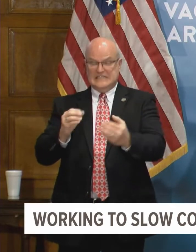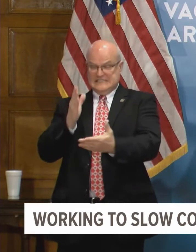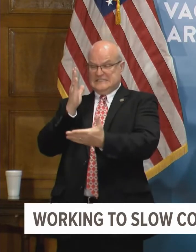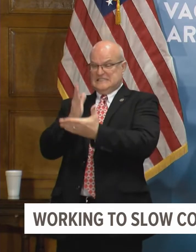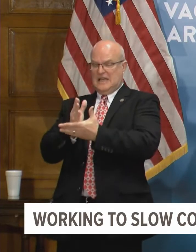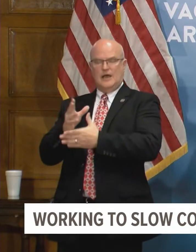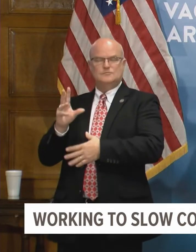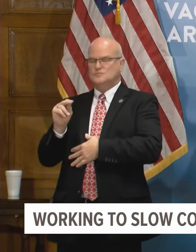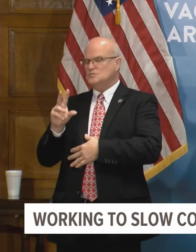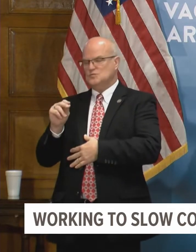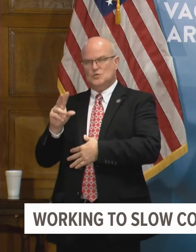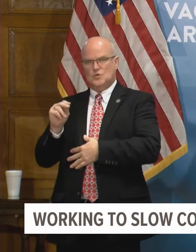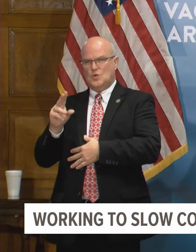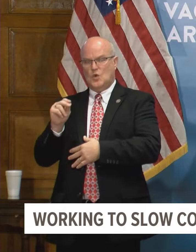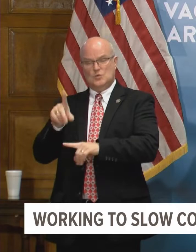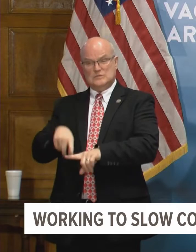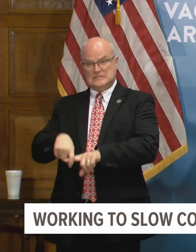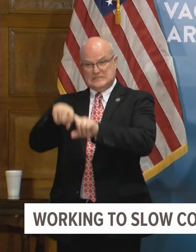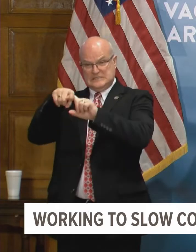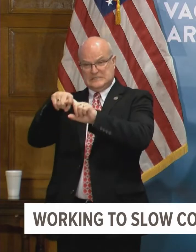We're not changing course.